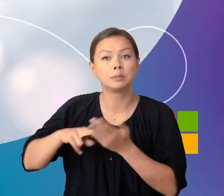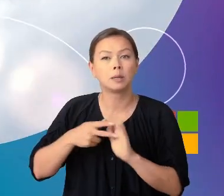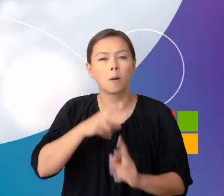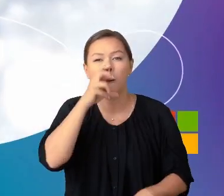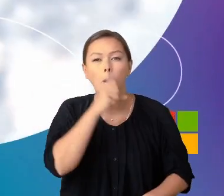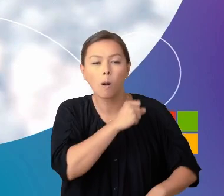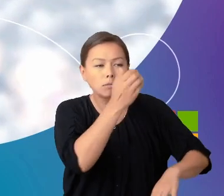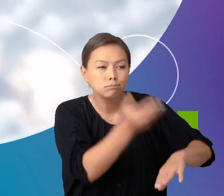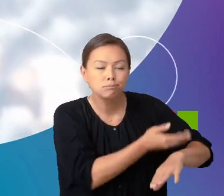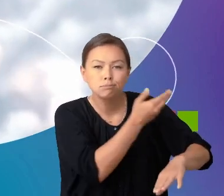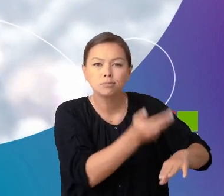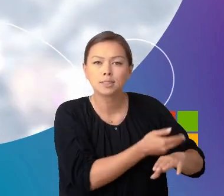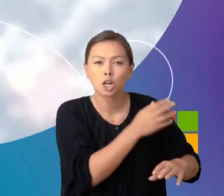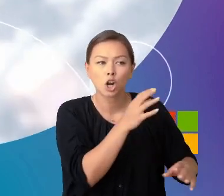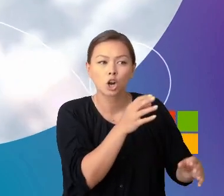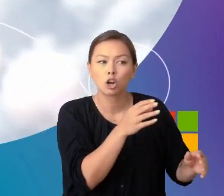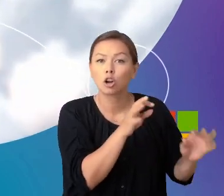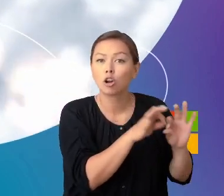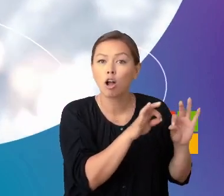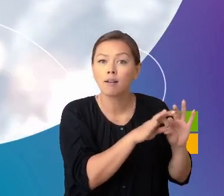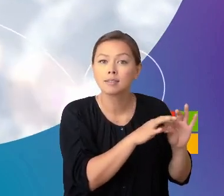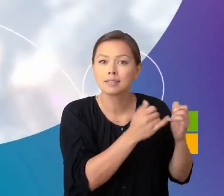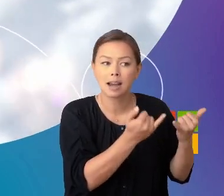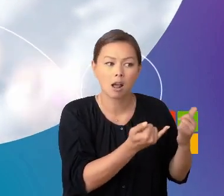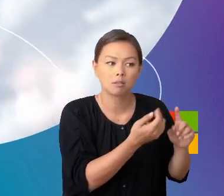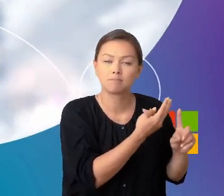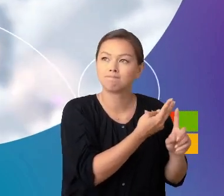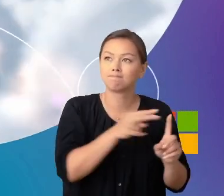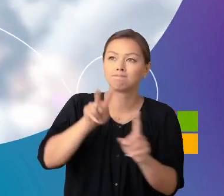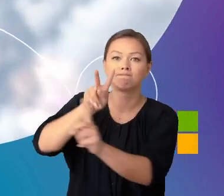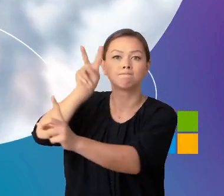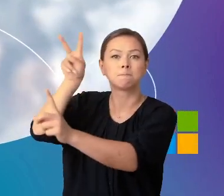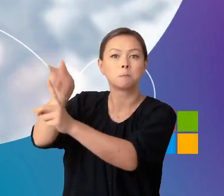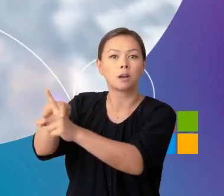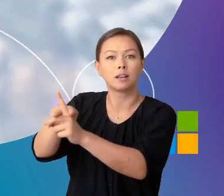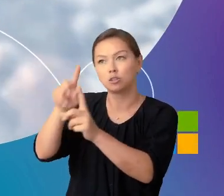redirects unwanted legacy maintenance costs towards strategic initiatives